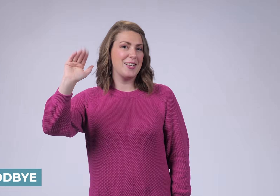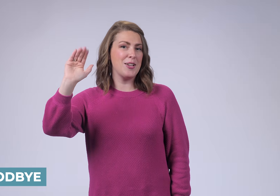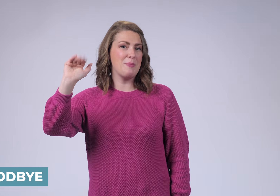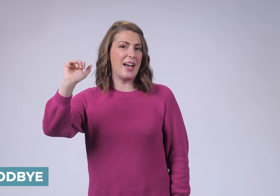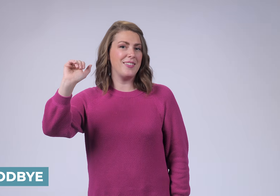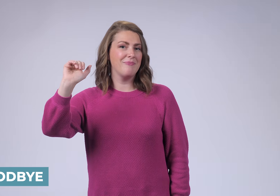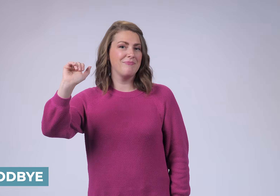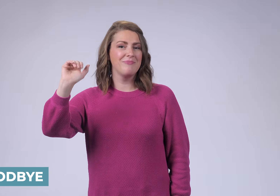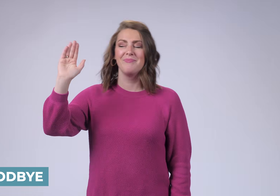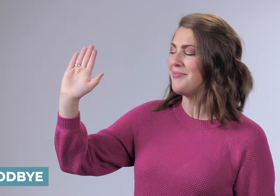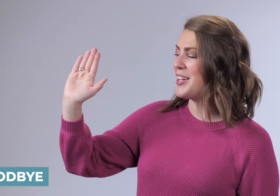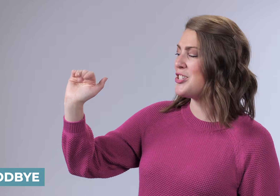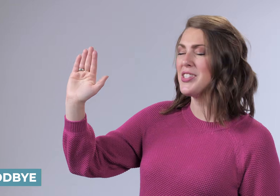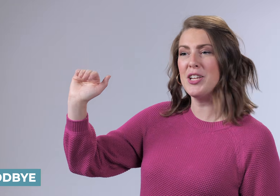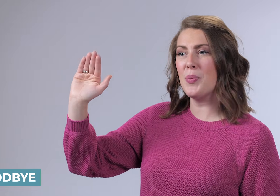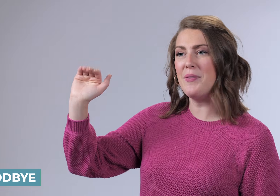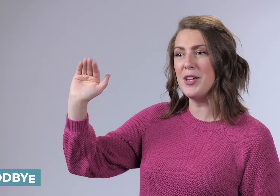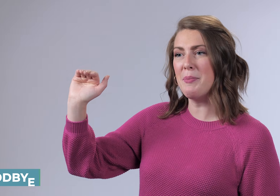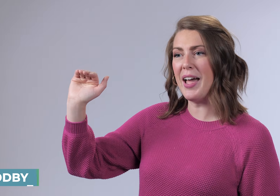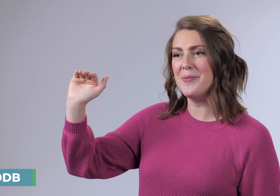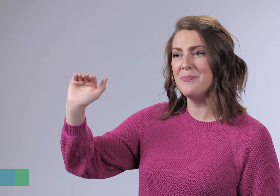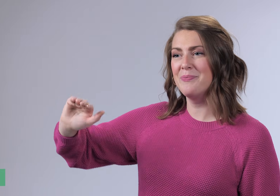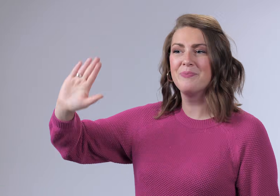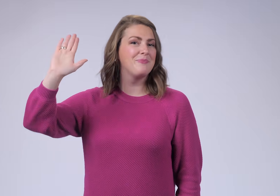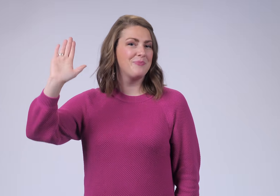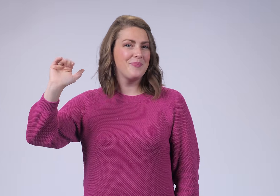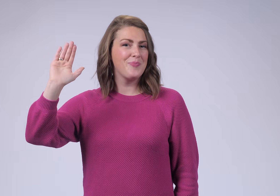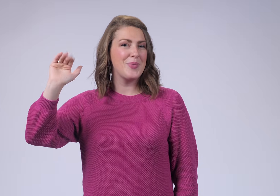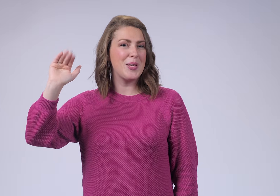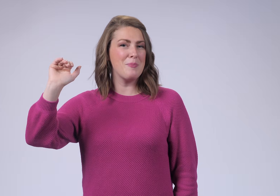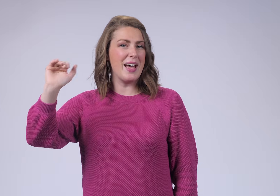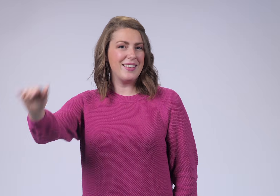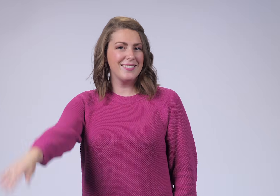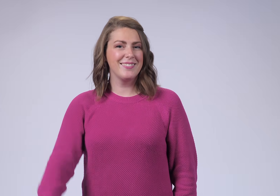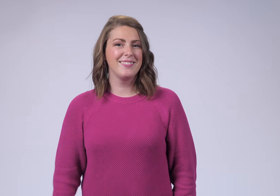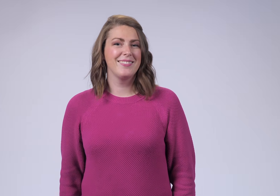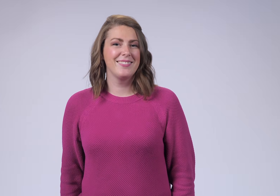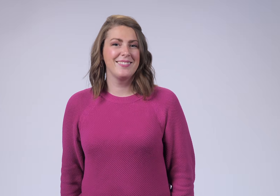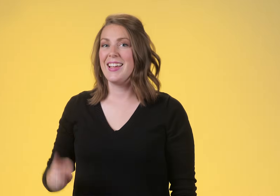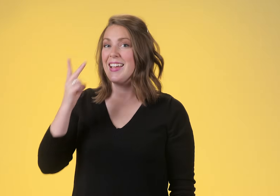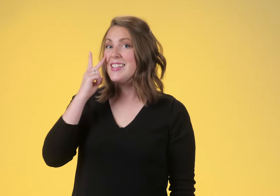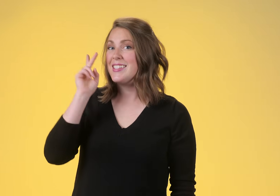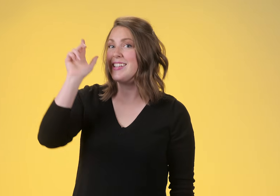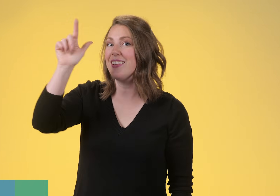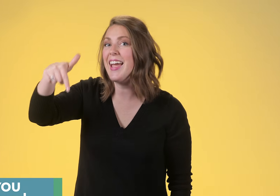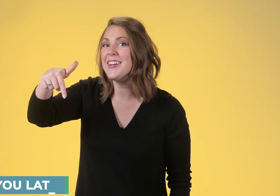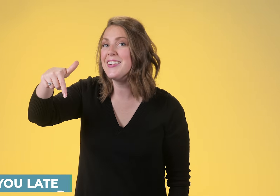GOODBYE It's just like you're waving goodbye. GOODBYE SEE YOU LATER